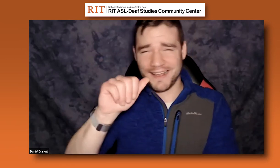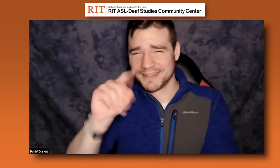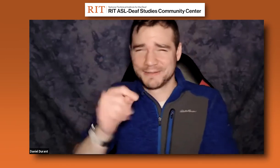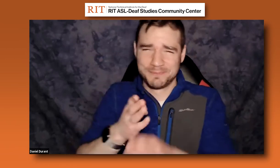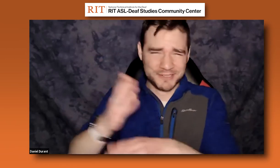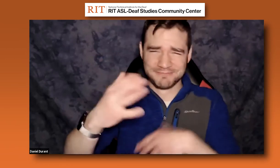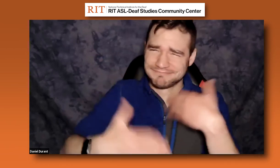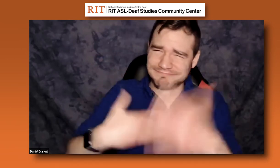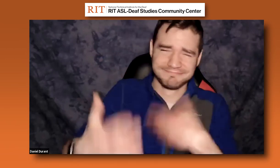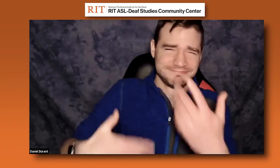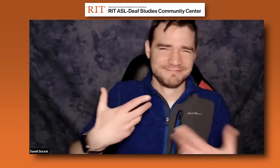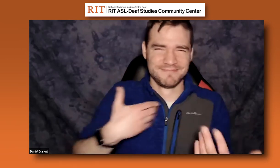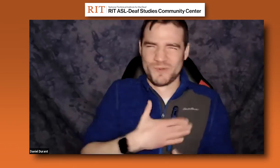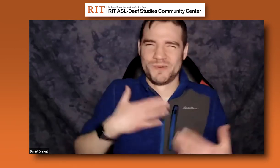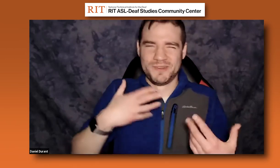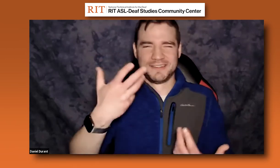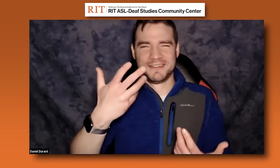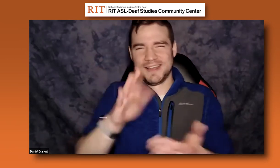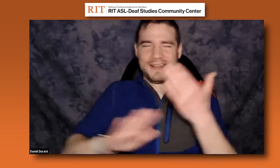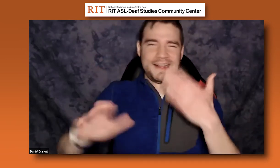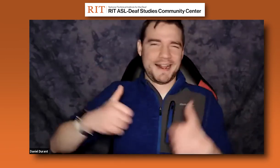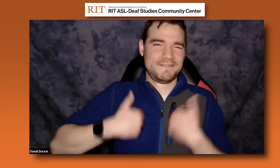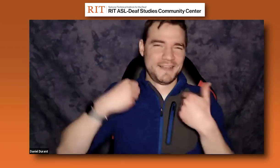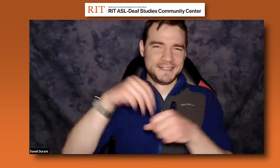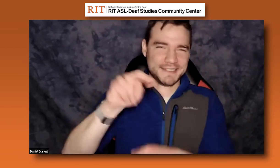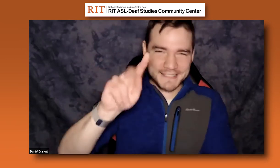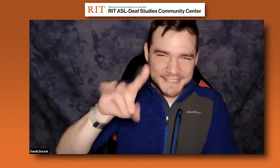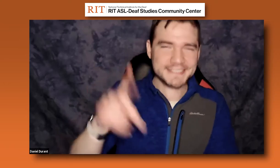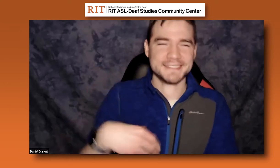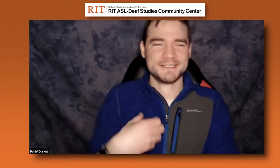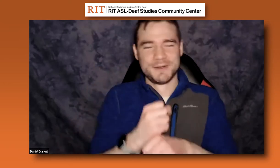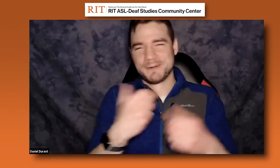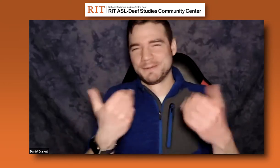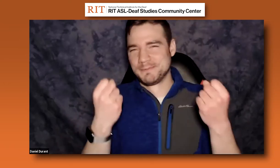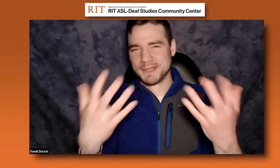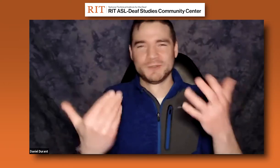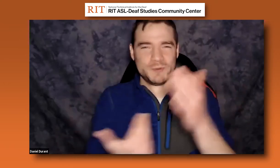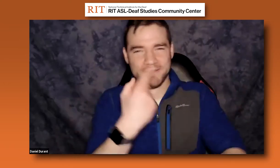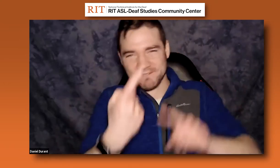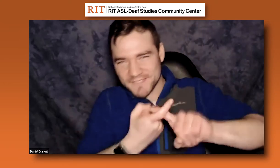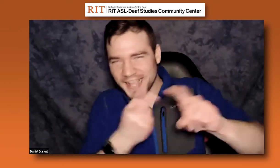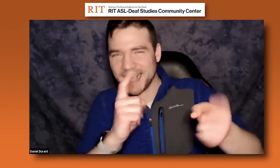It was a great major. I really liked my college life at NTID.